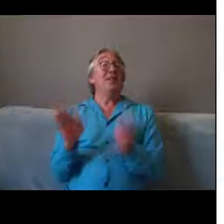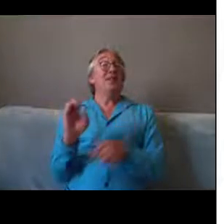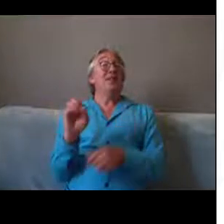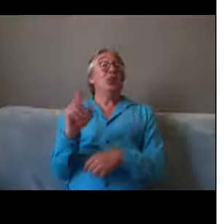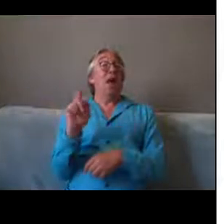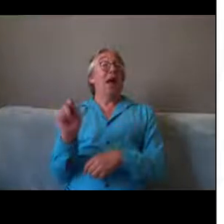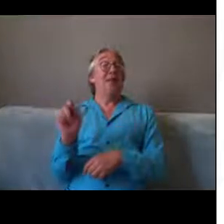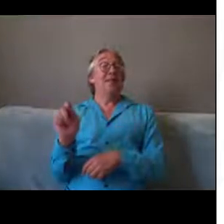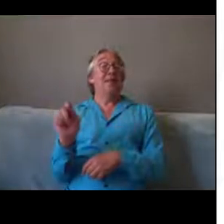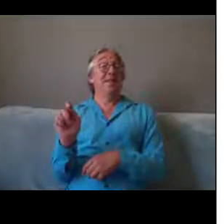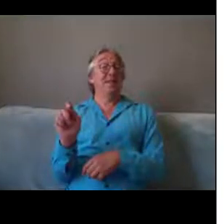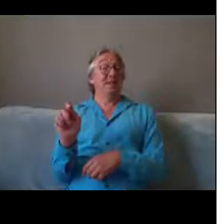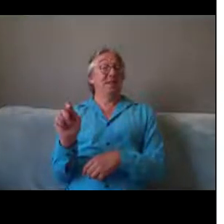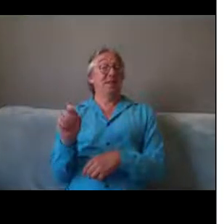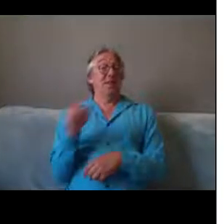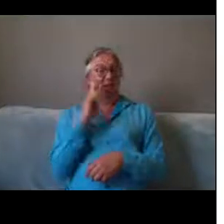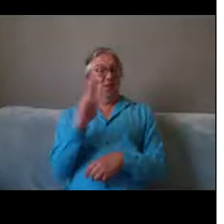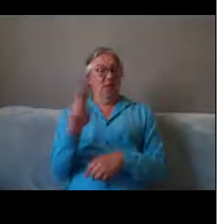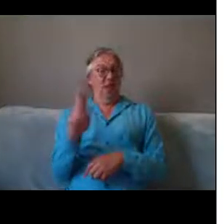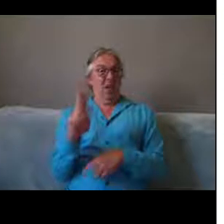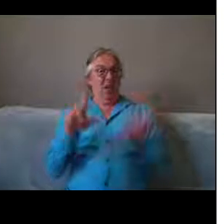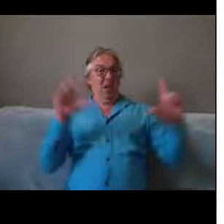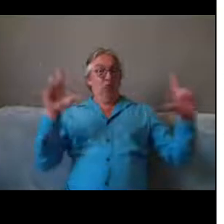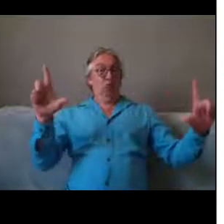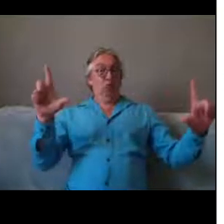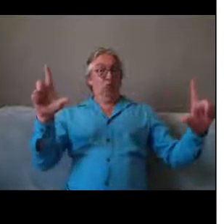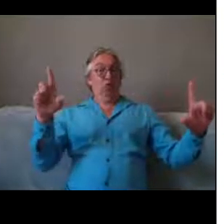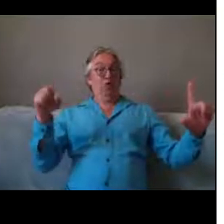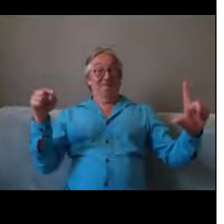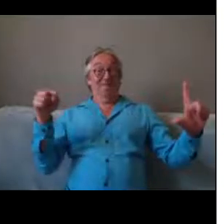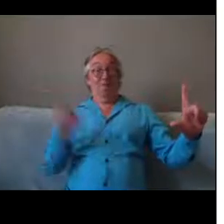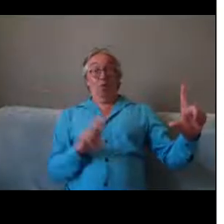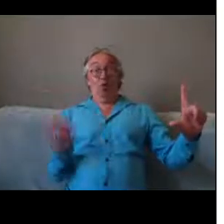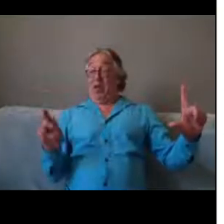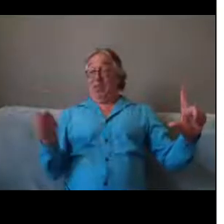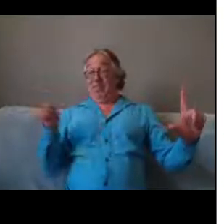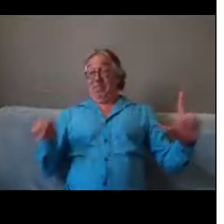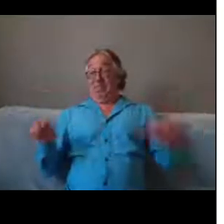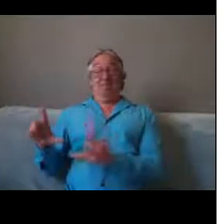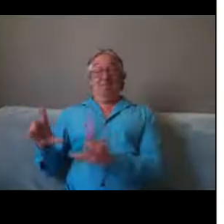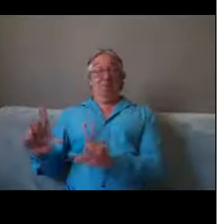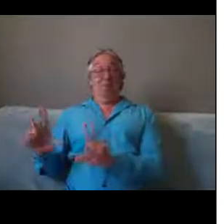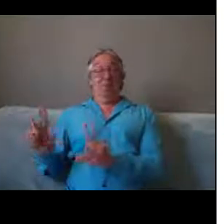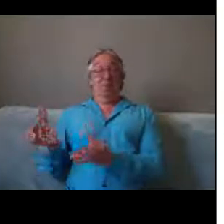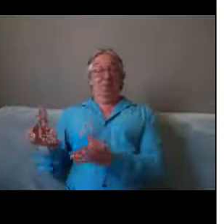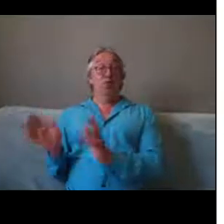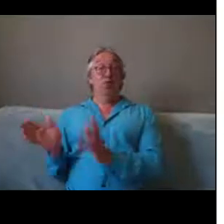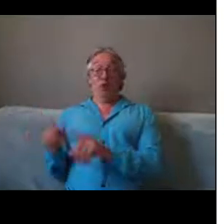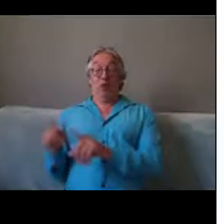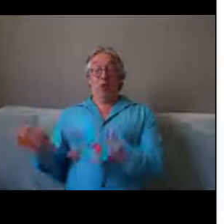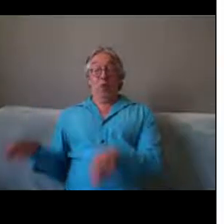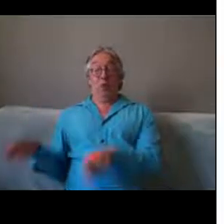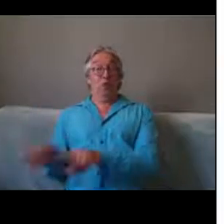You won't take the floor but you'll be able to ask questions.